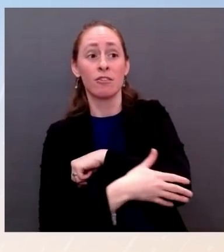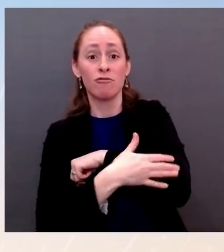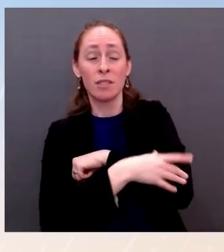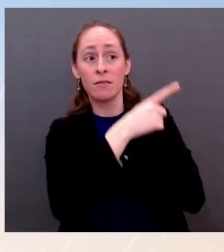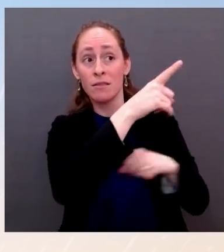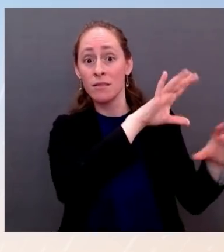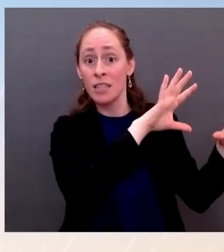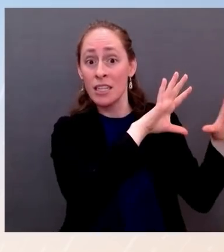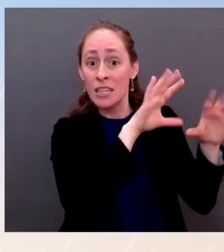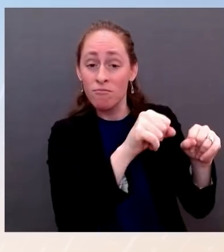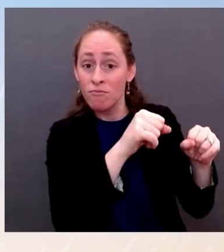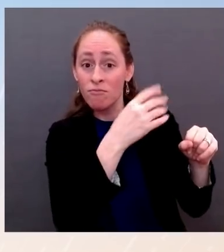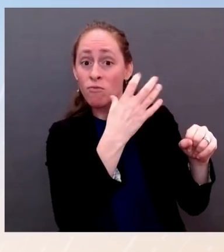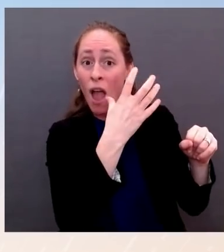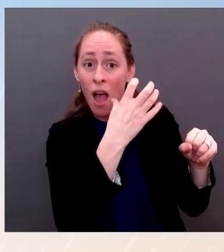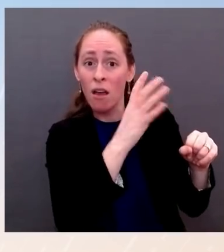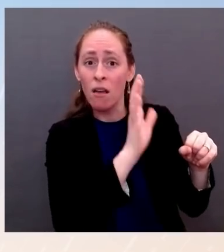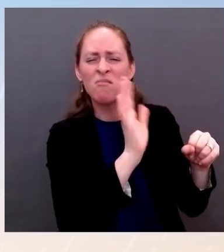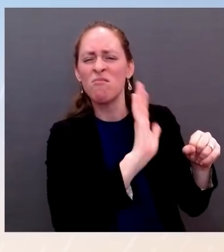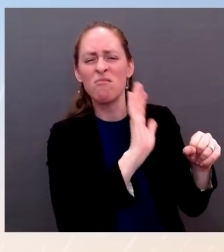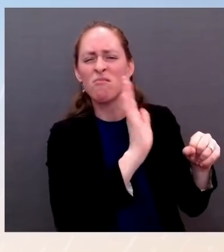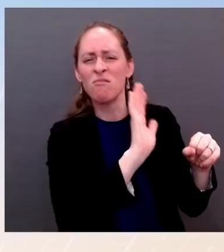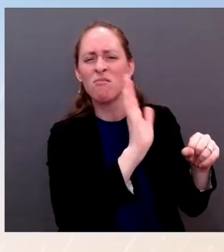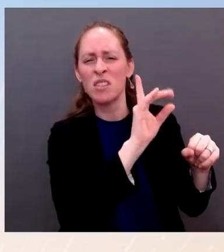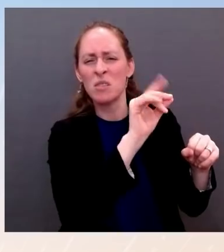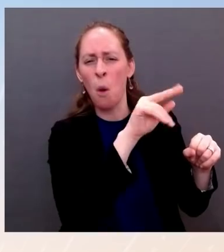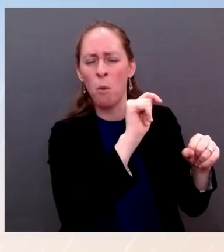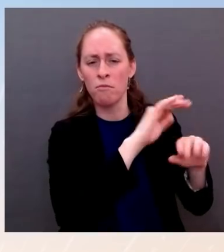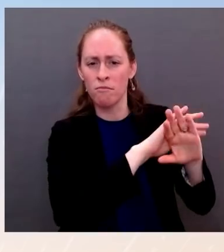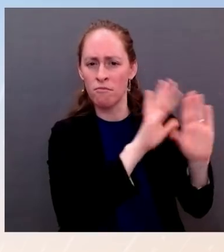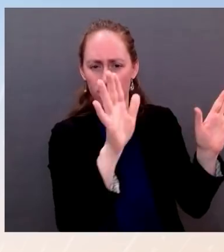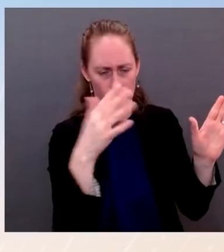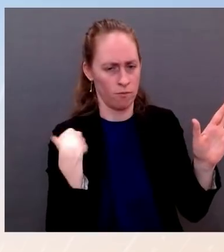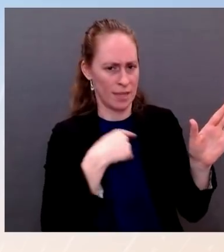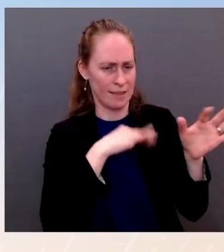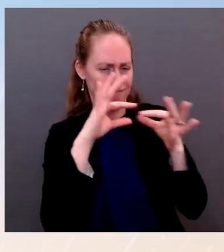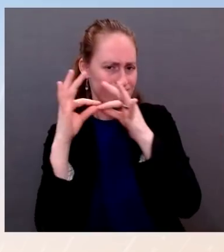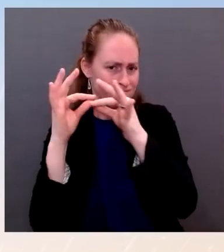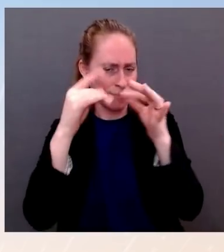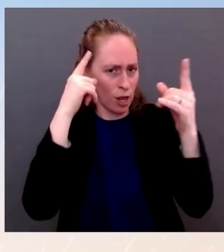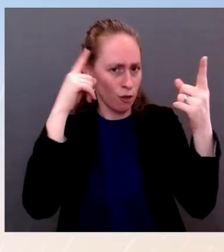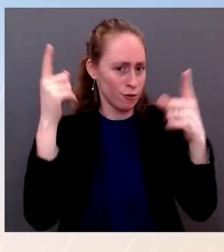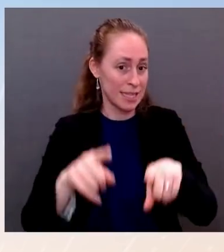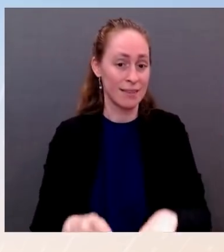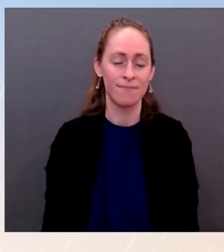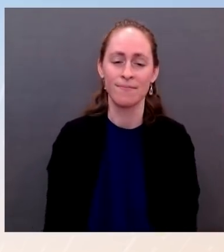The Press: You don't think China can bail them out from sanctions, right, Jake? Ms. Psaki: To be clear, you can come as long as you want.